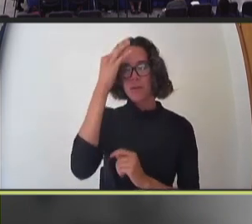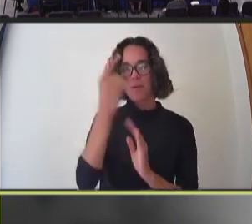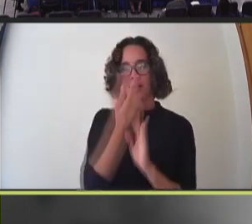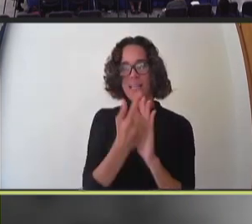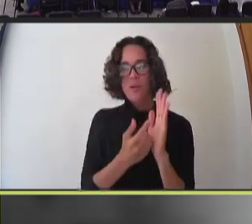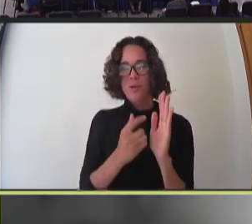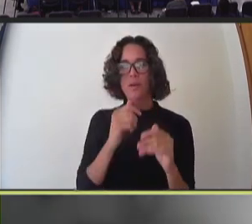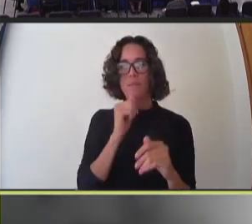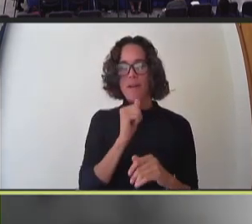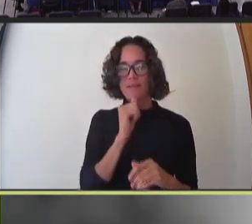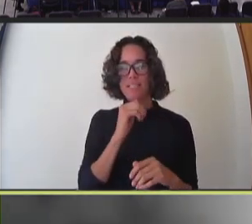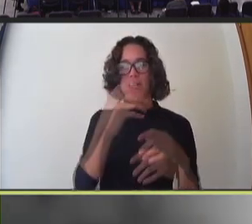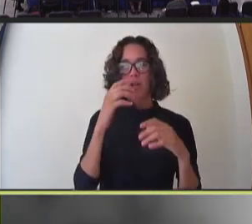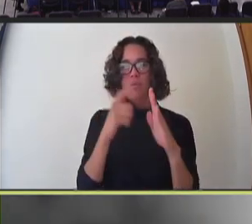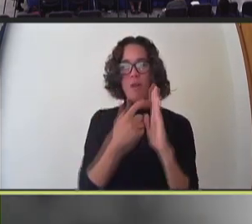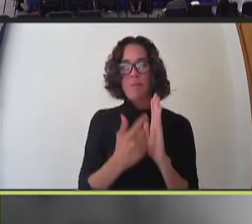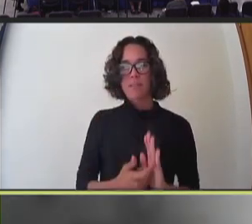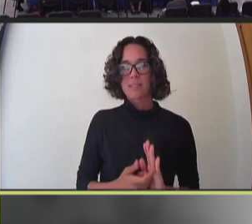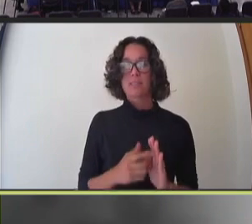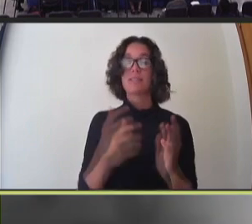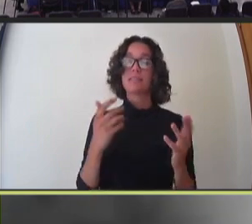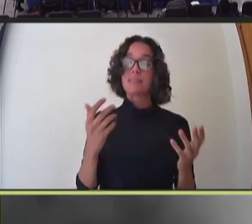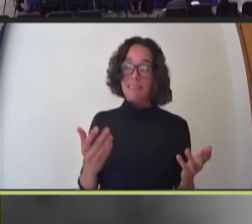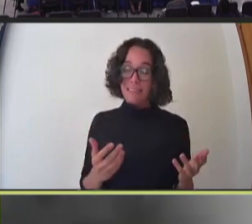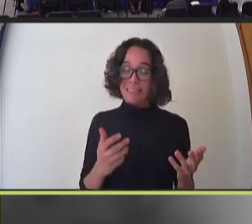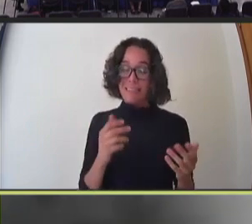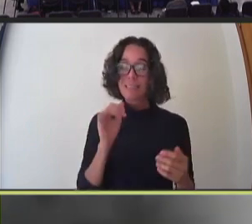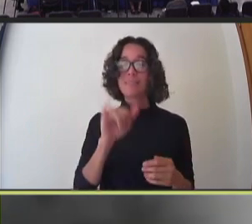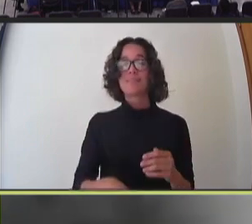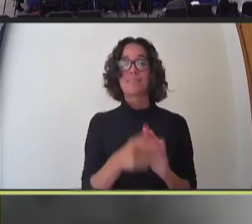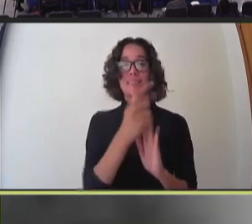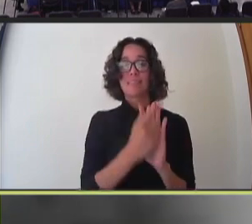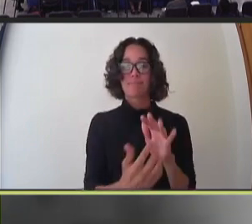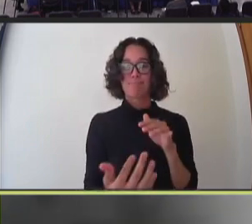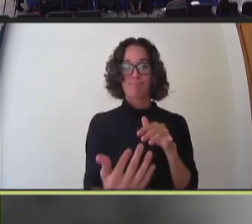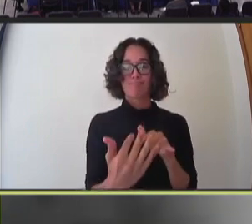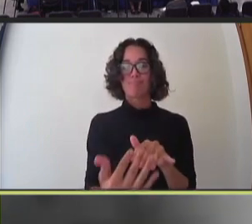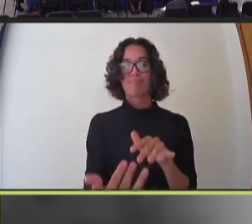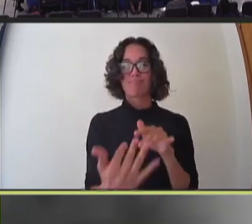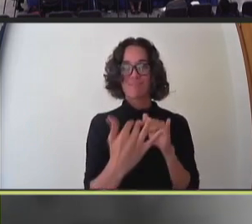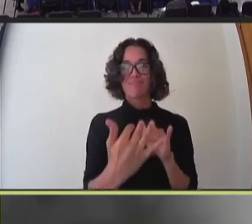which can take -- it's a legal battle, as you might imagine and can take multiple months